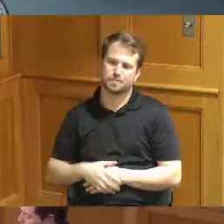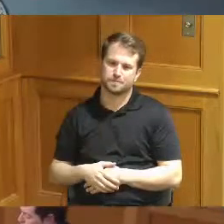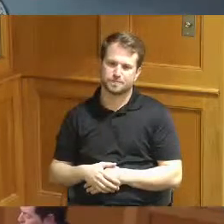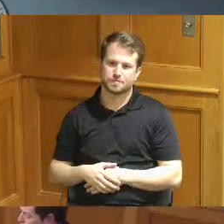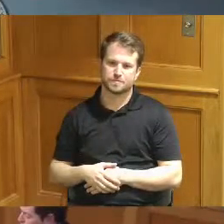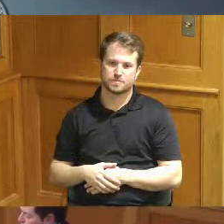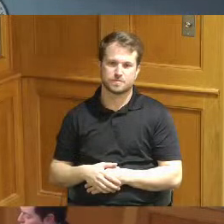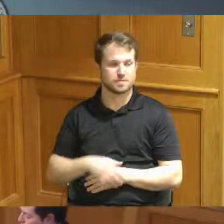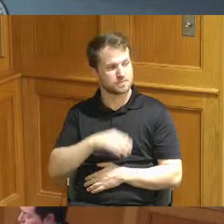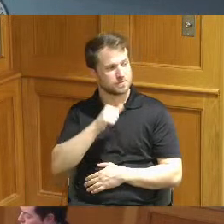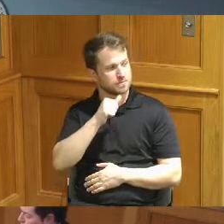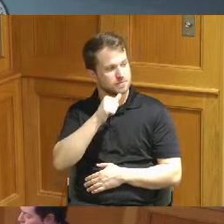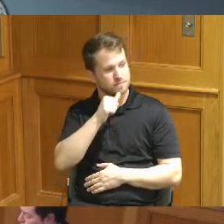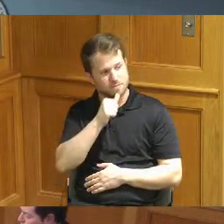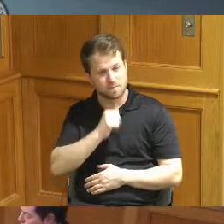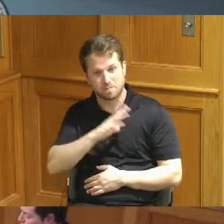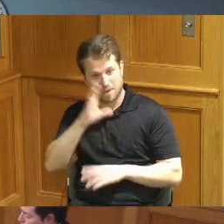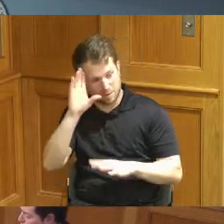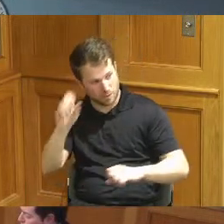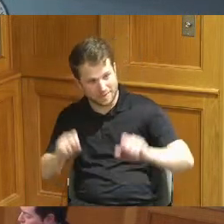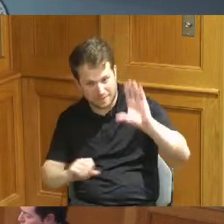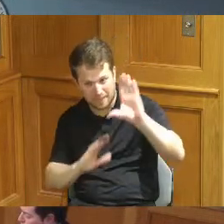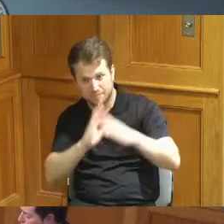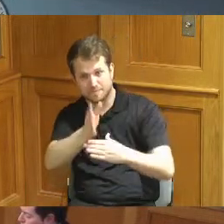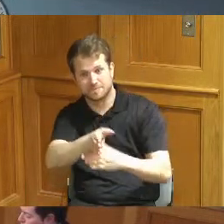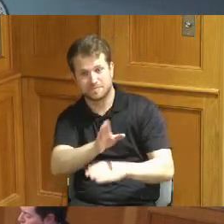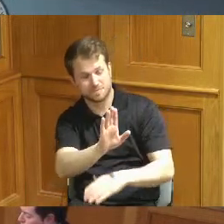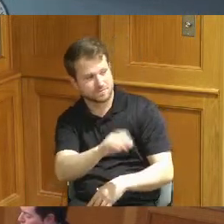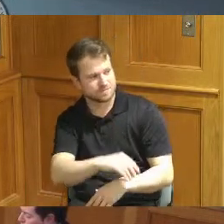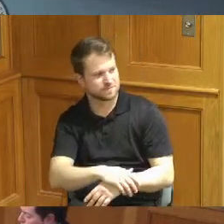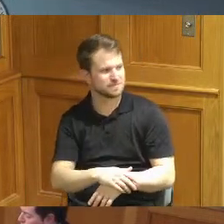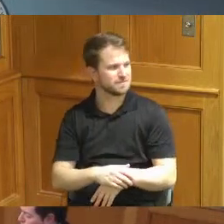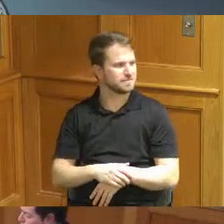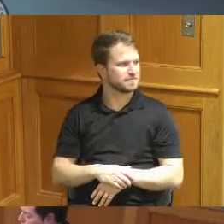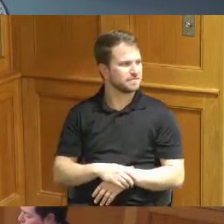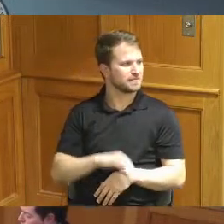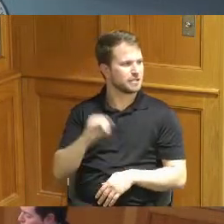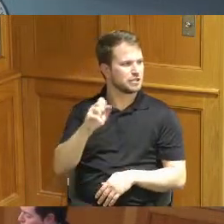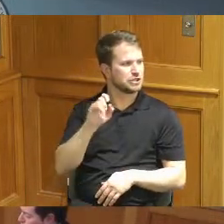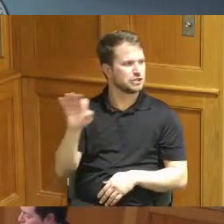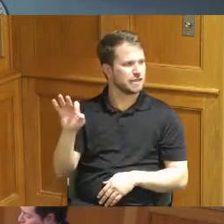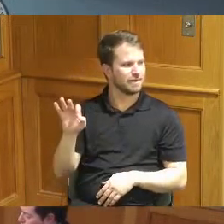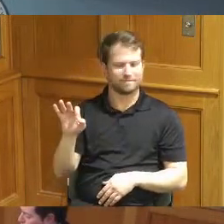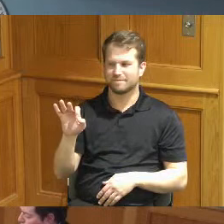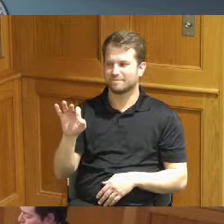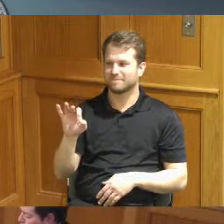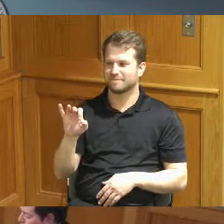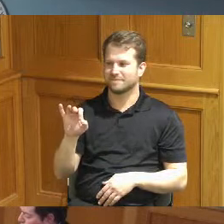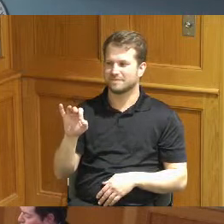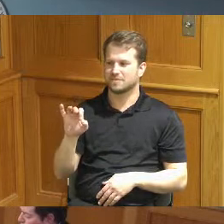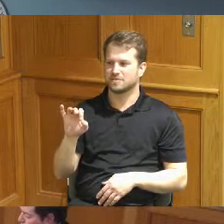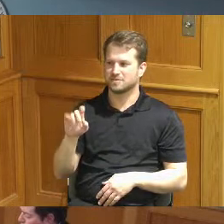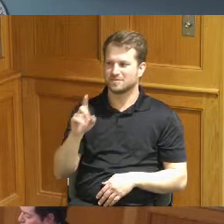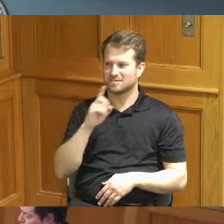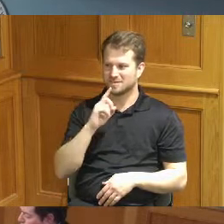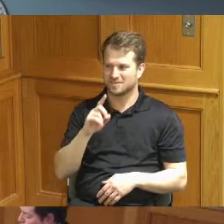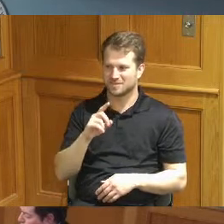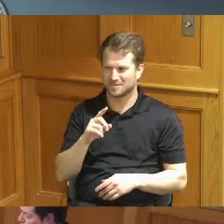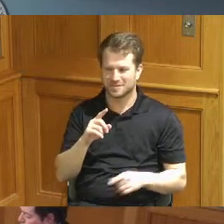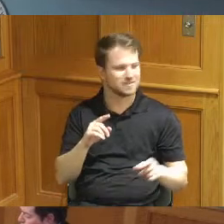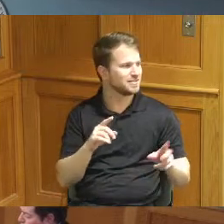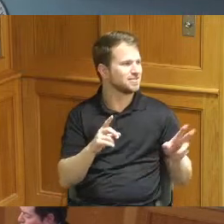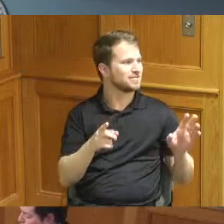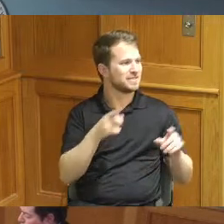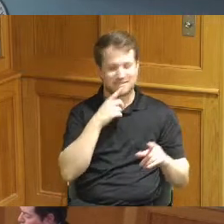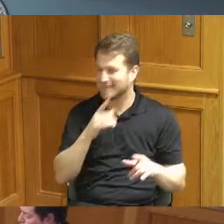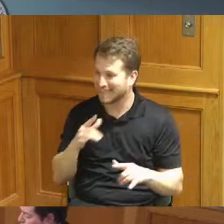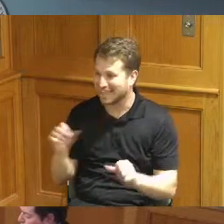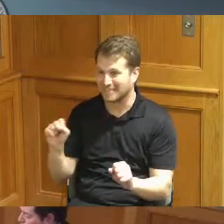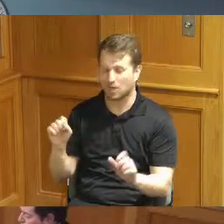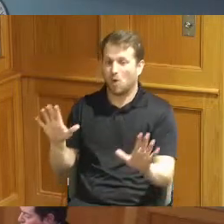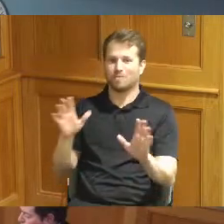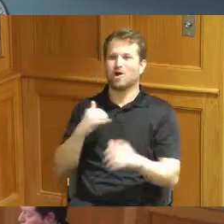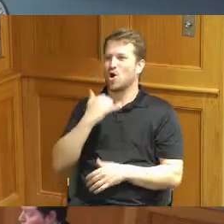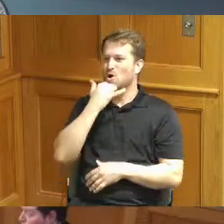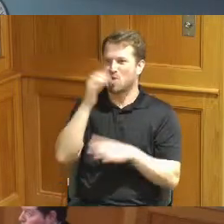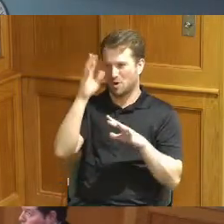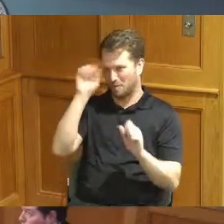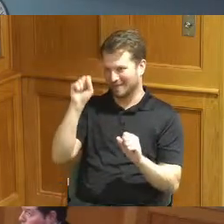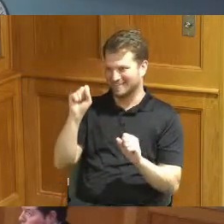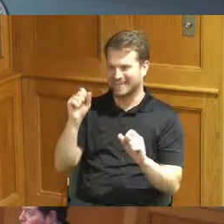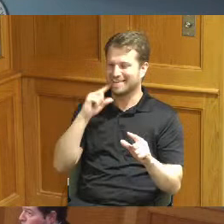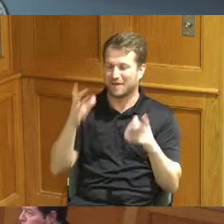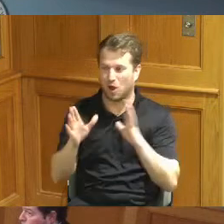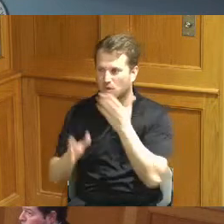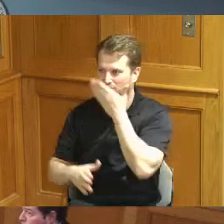yes yes if I could just briefly just just okay old habits die hard wait a minute